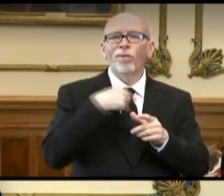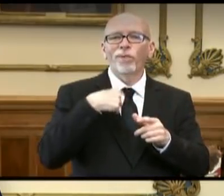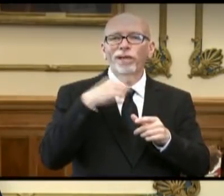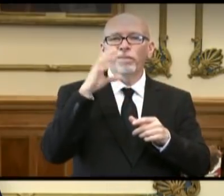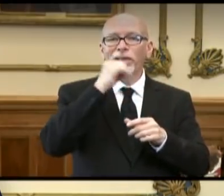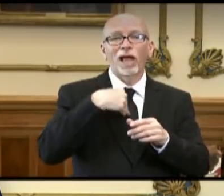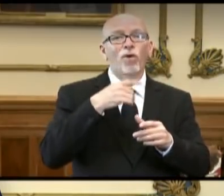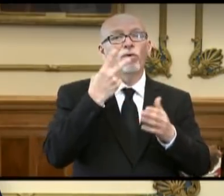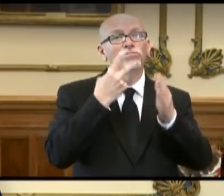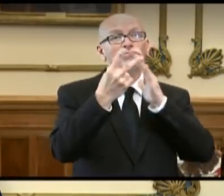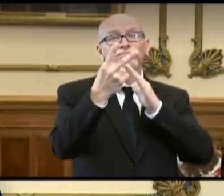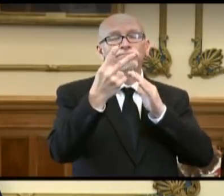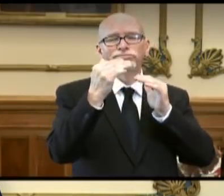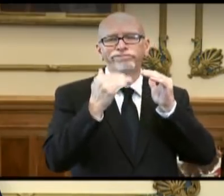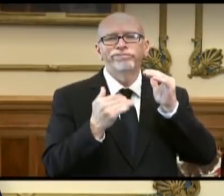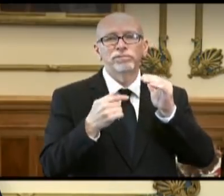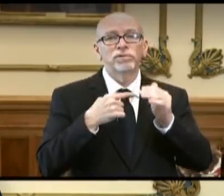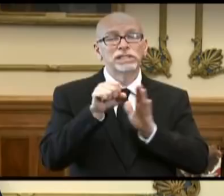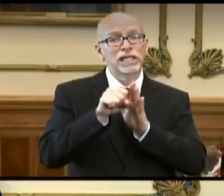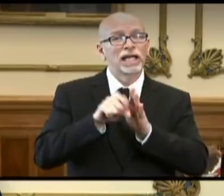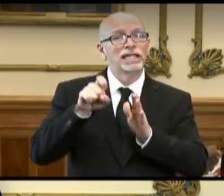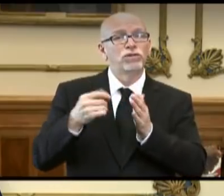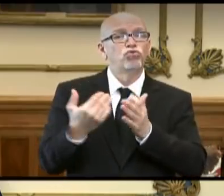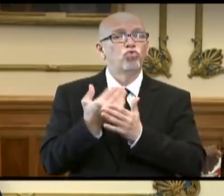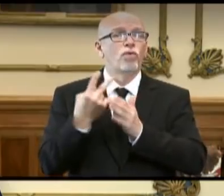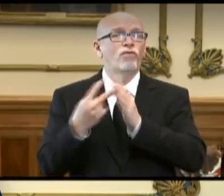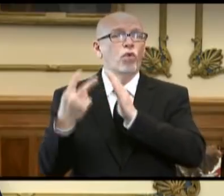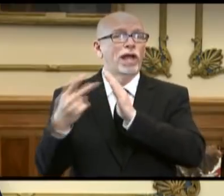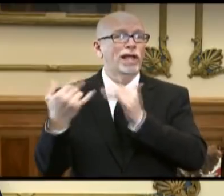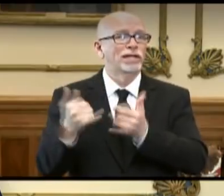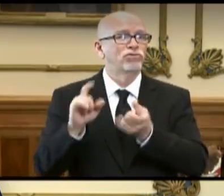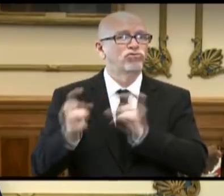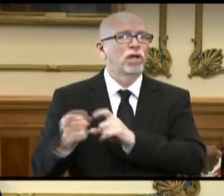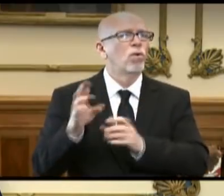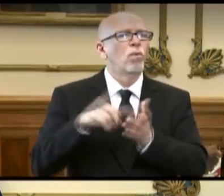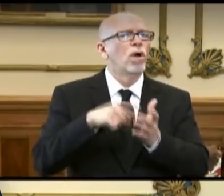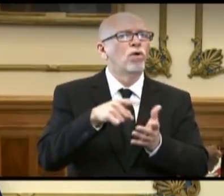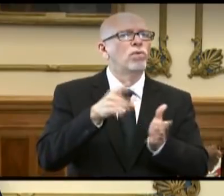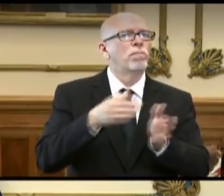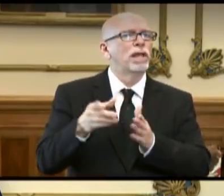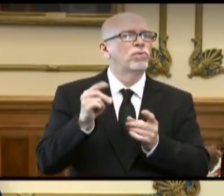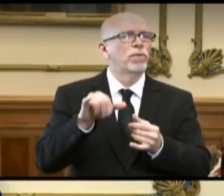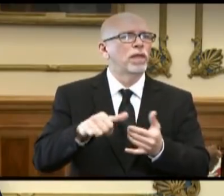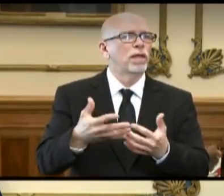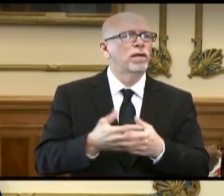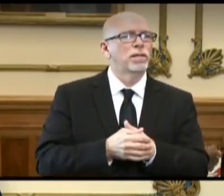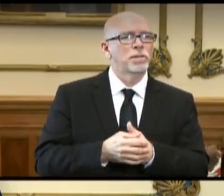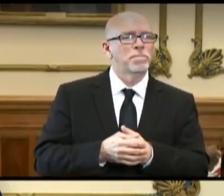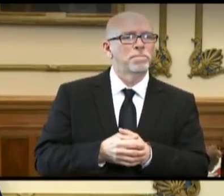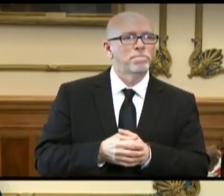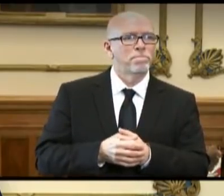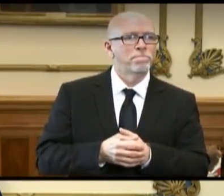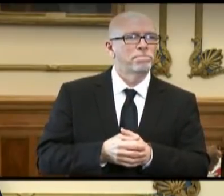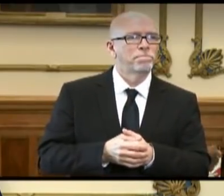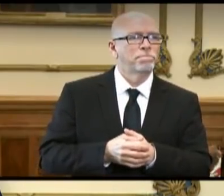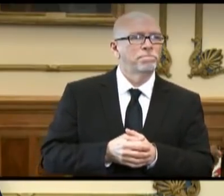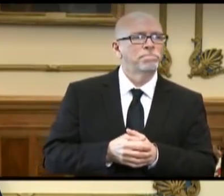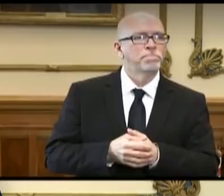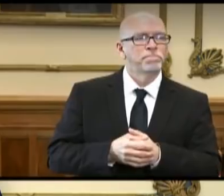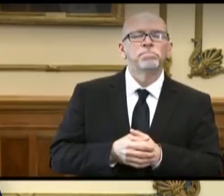GOOD AFTERNOON, GOVERNOR. I WAS WONDERING, DOES THE STATE